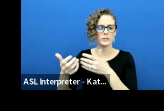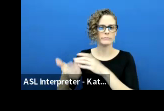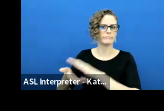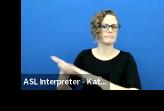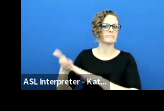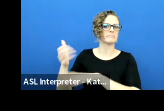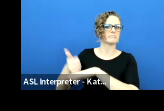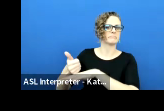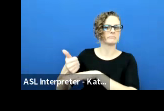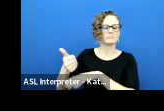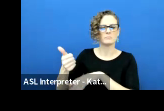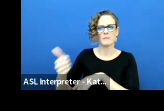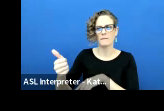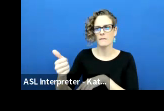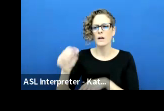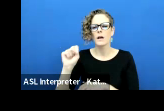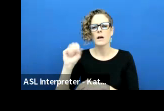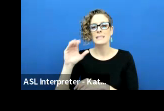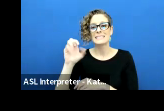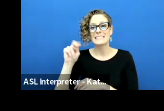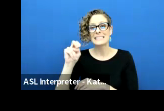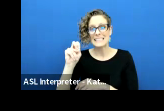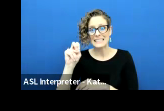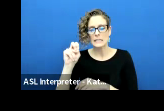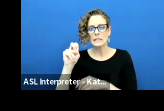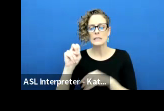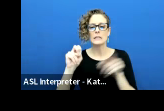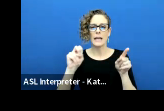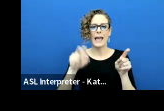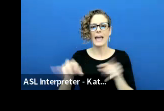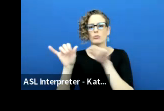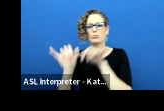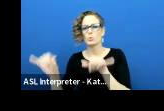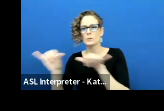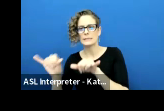what is what a scene is the difference between a scene and a scene but it seems is just